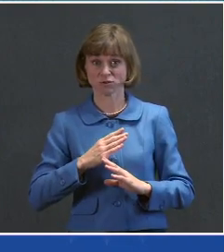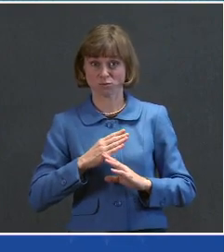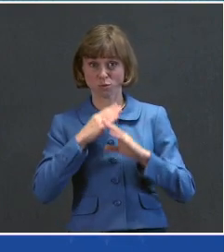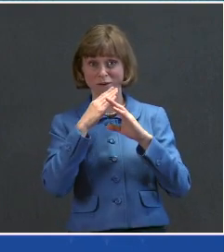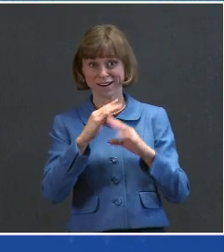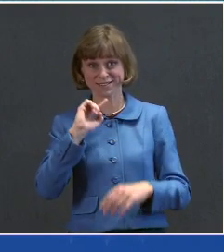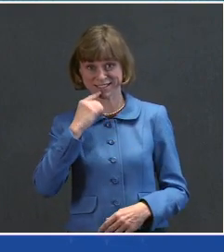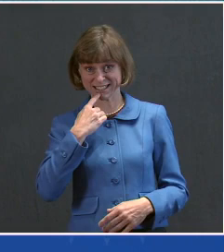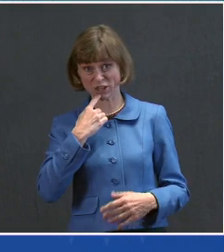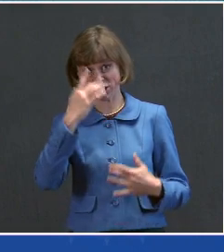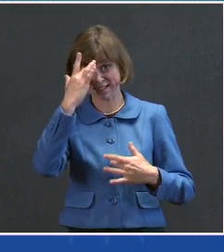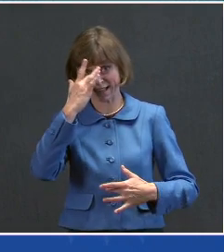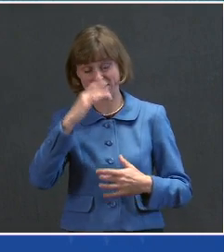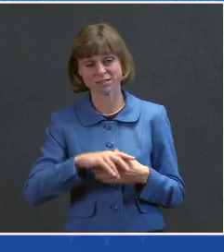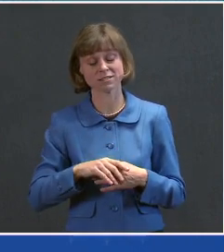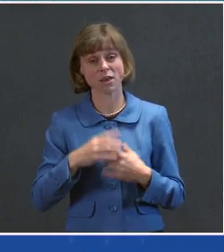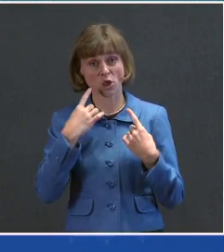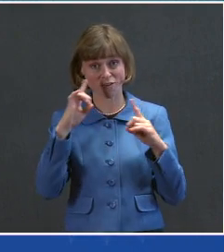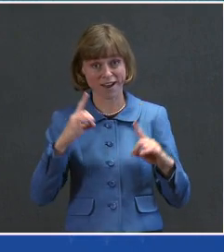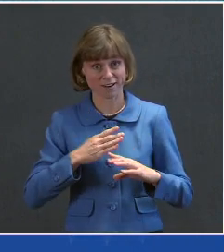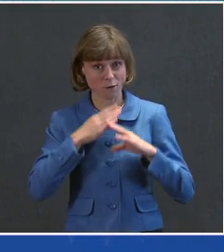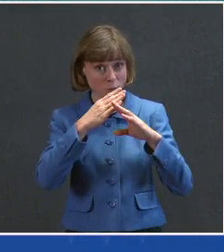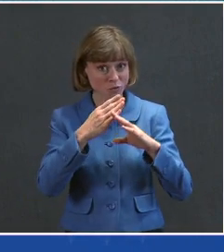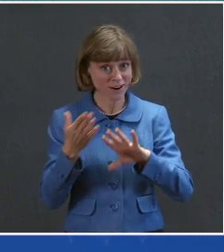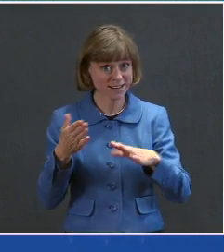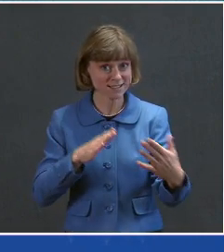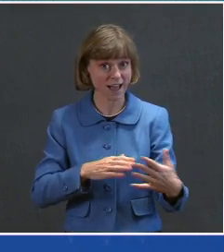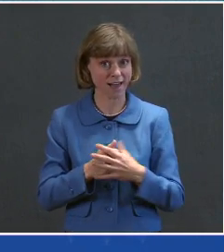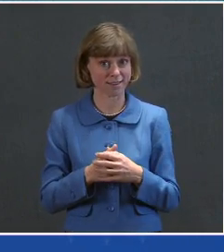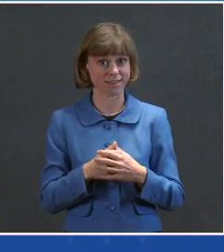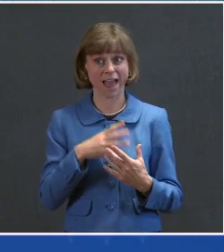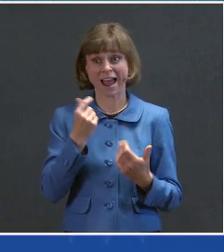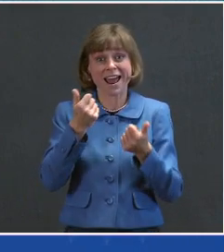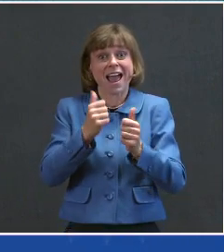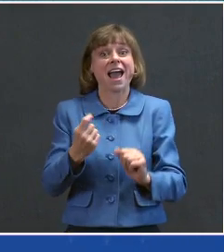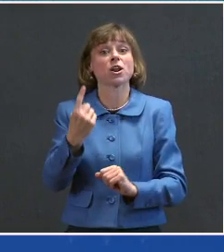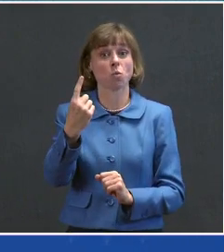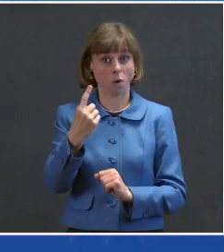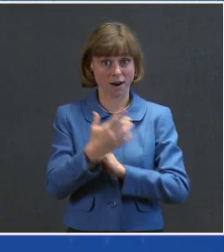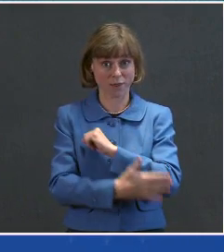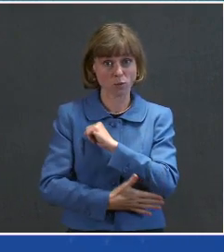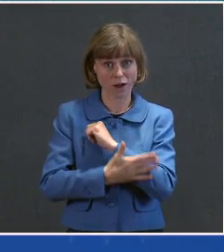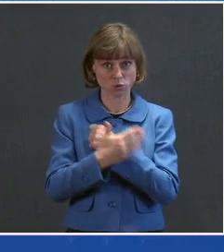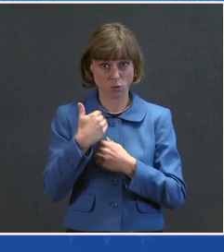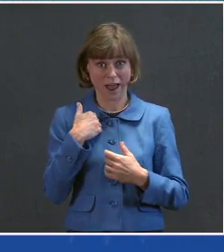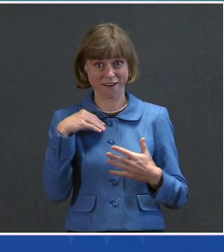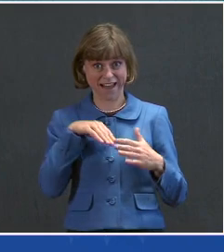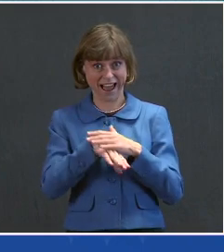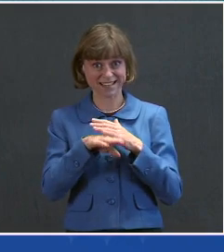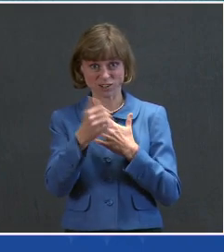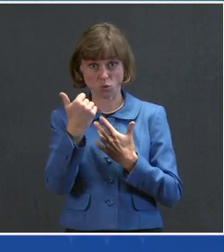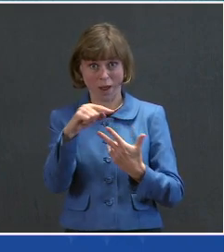effective in preventing death. And anyone in the country who has access to any of these vaccines should take them.